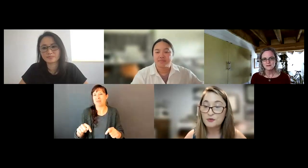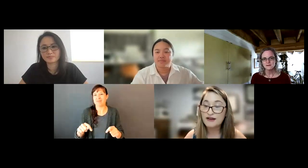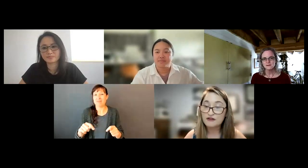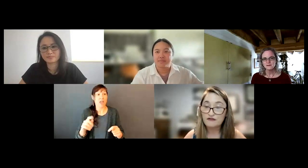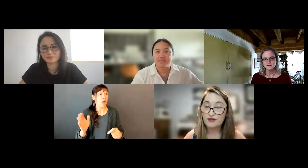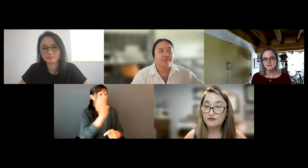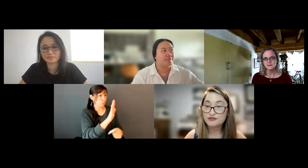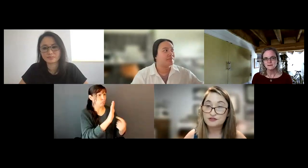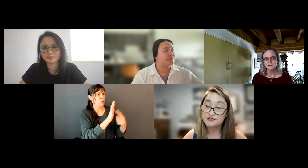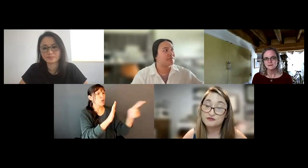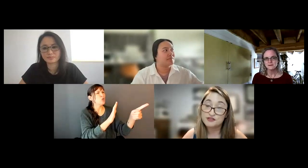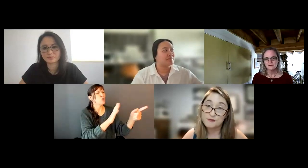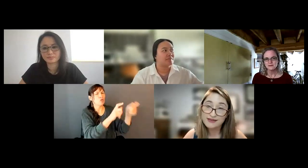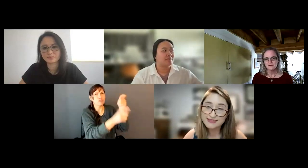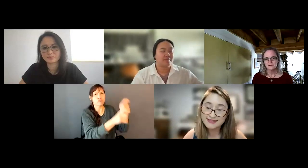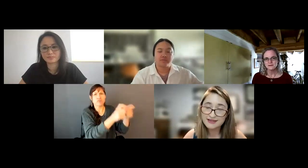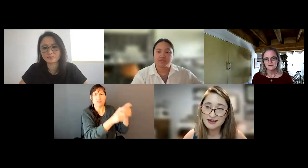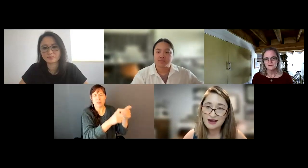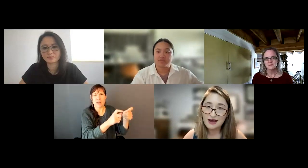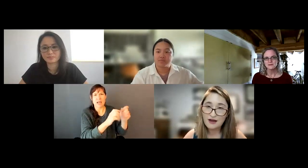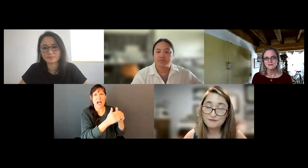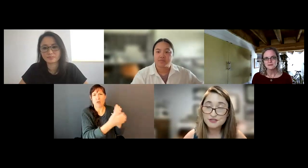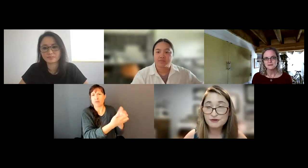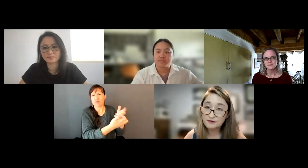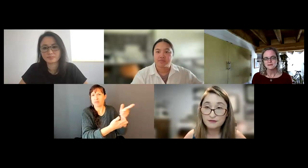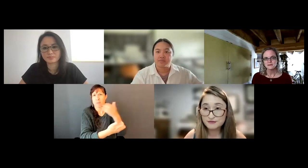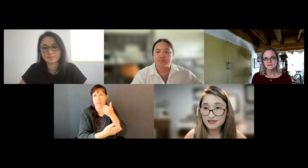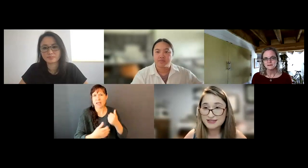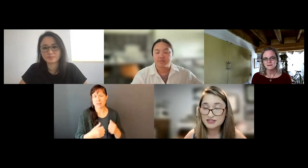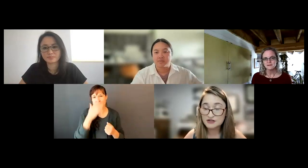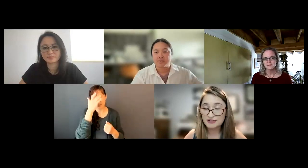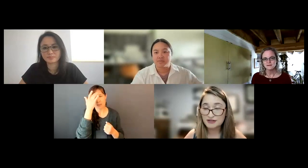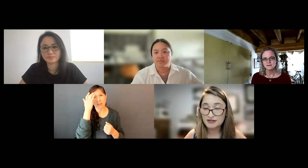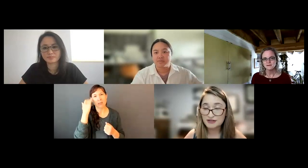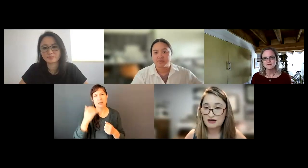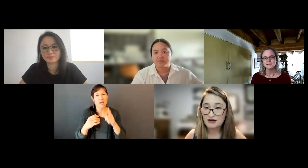"to whatever feels suits you best." So it was really situational